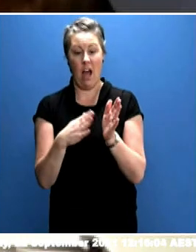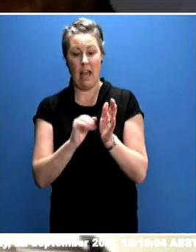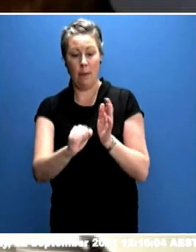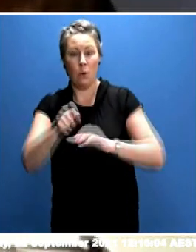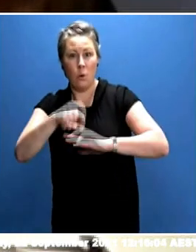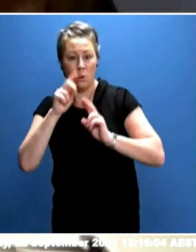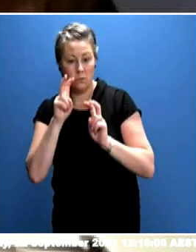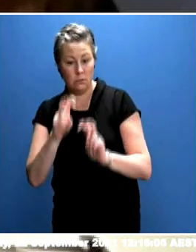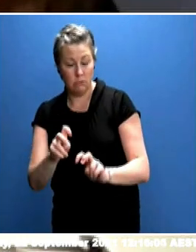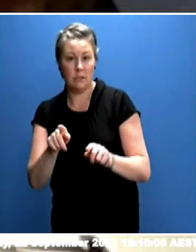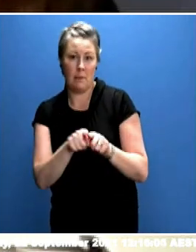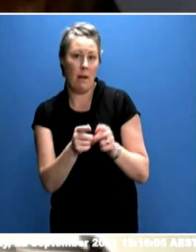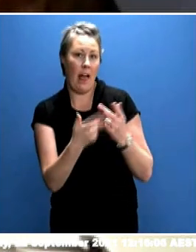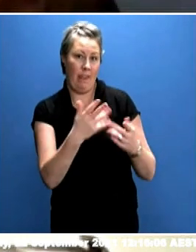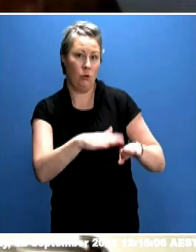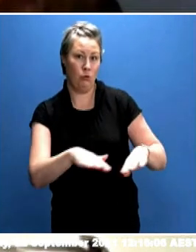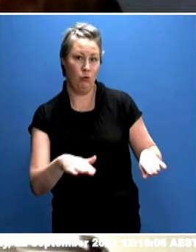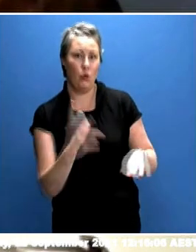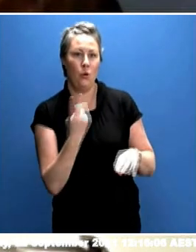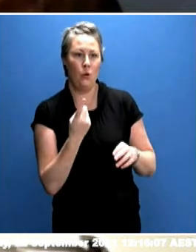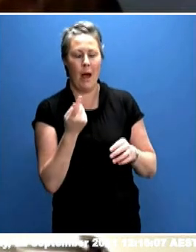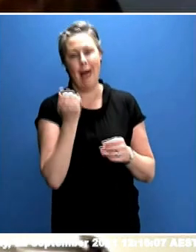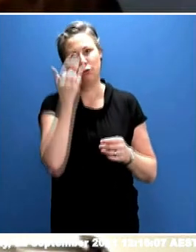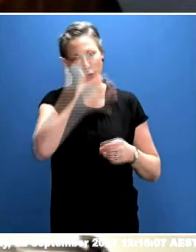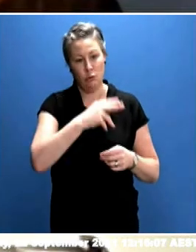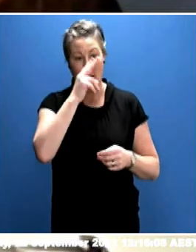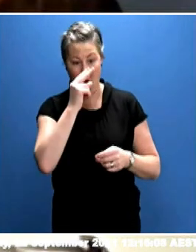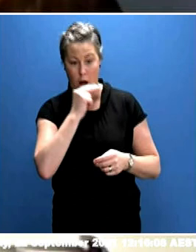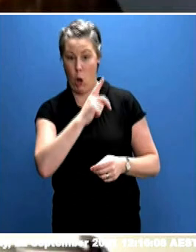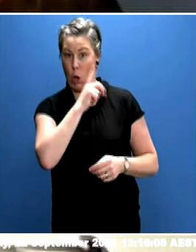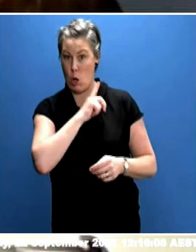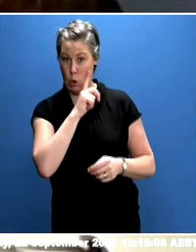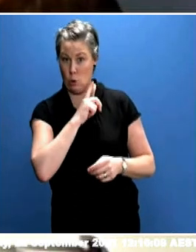inquests in relation to deaths of young Aboriginal girls who've tried